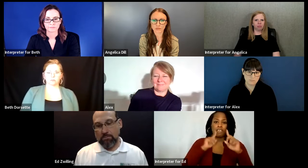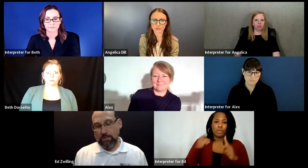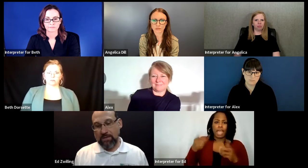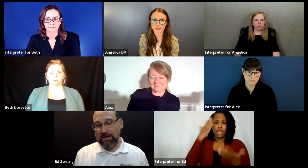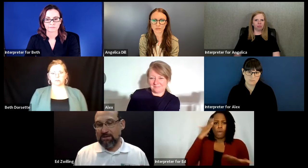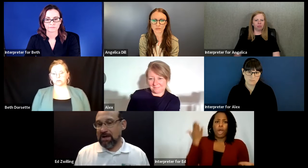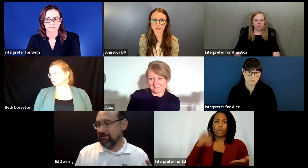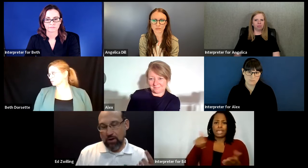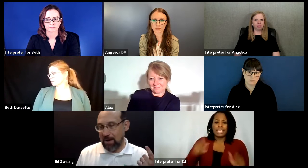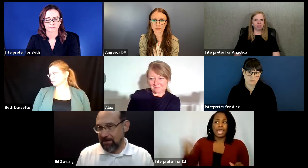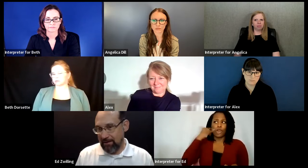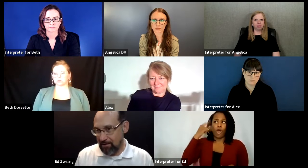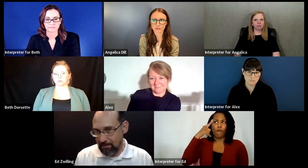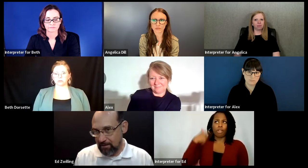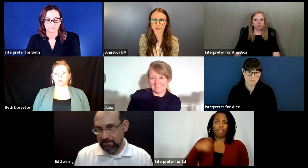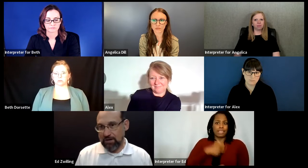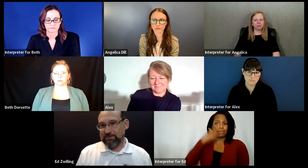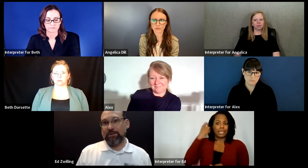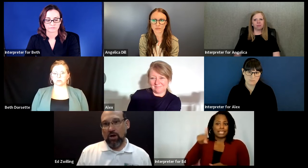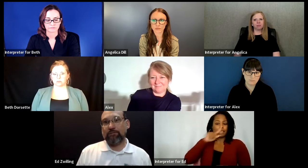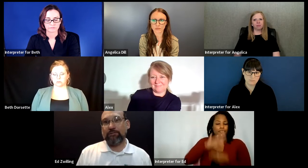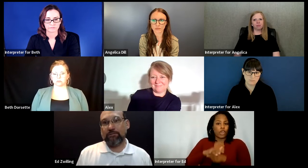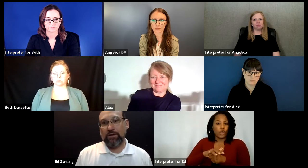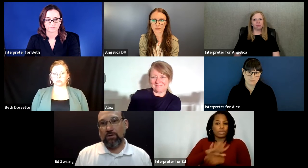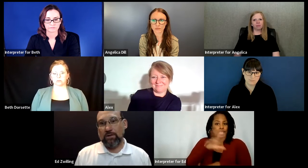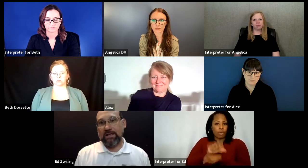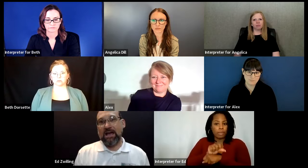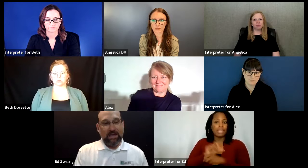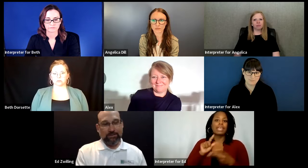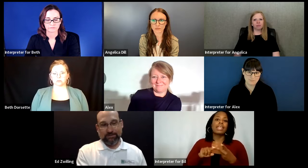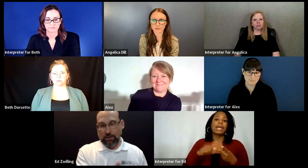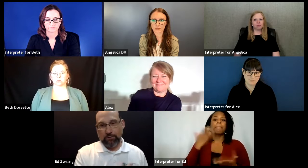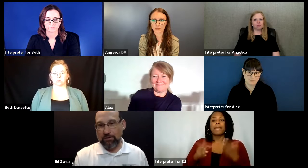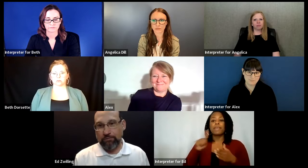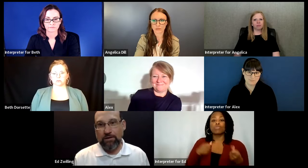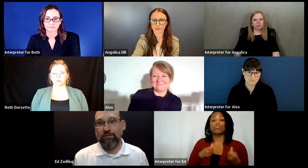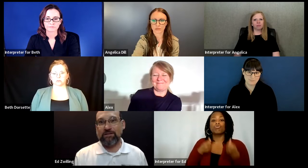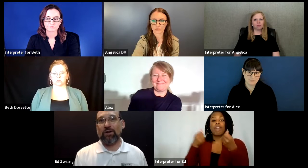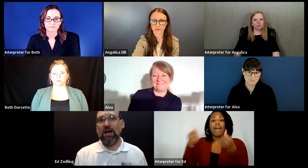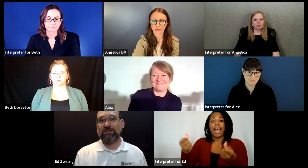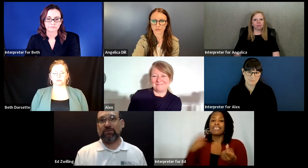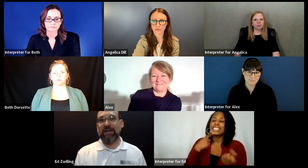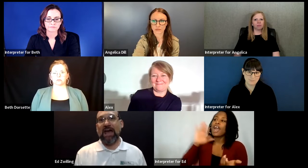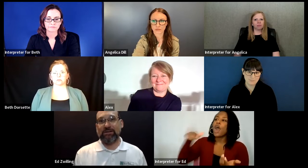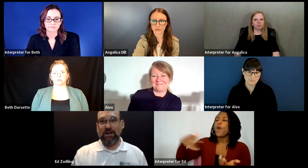And then he may even go by there to drop something off. You know, like I had this other letter of reference I forgot to attach.